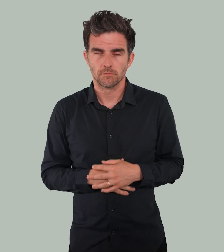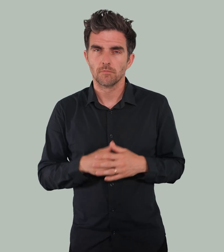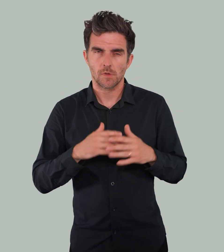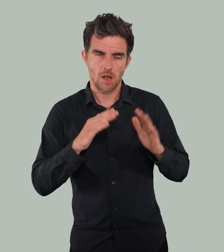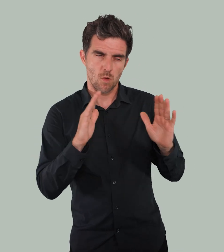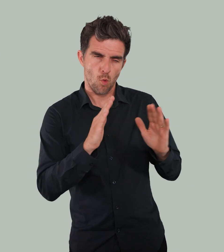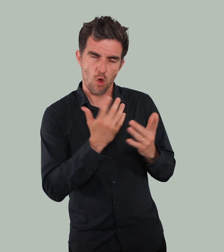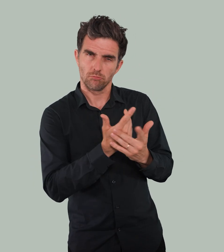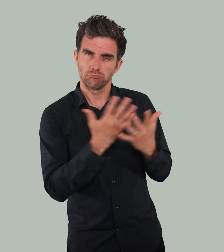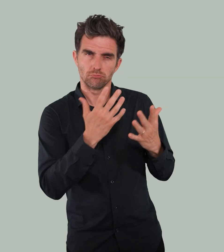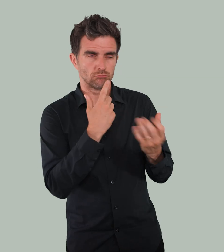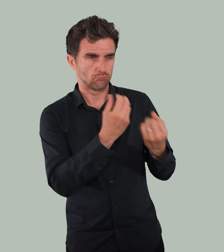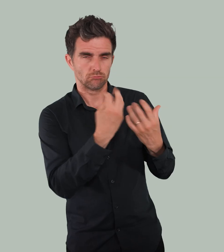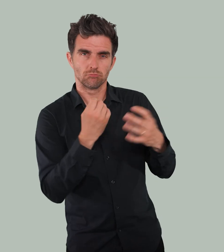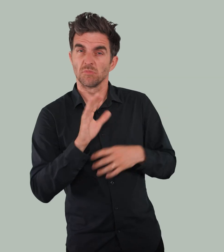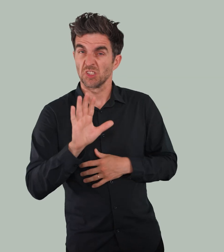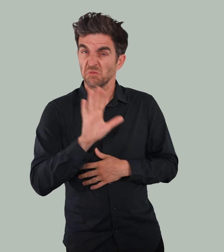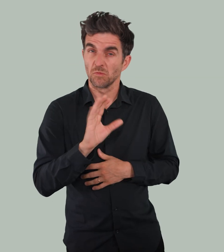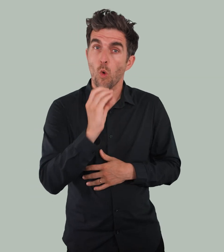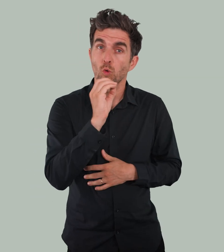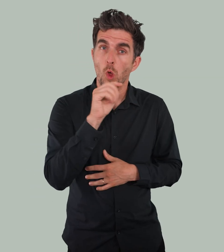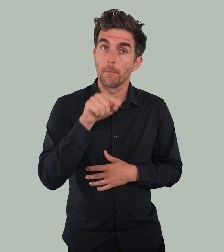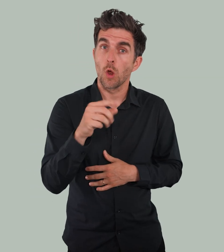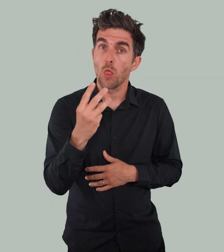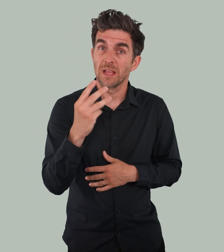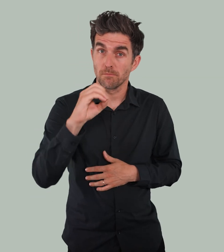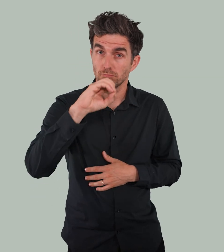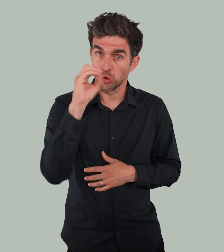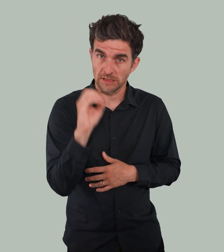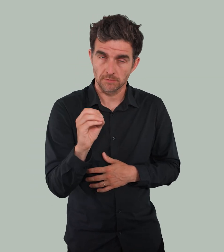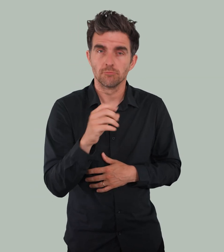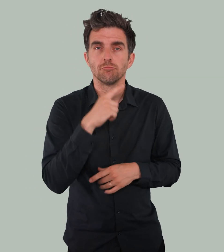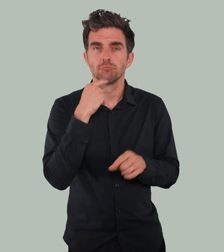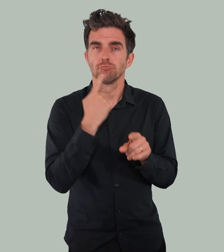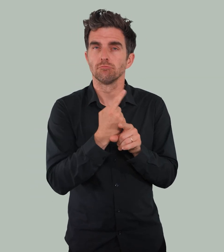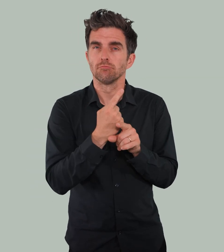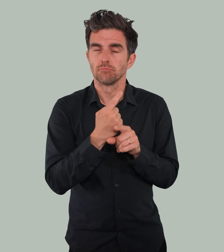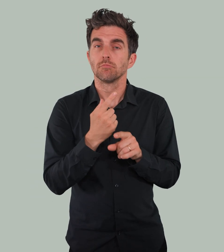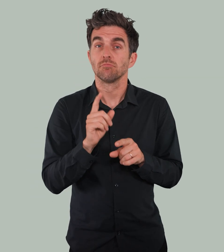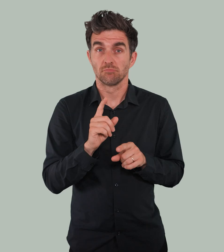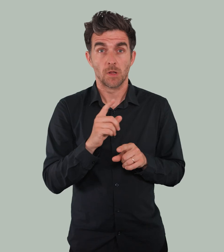A small number of responses (around 0.3%) refer to